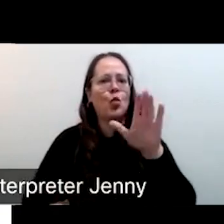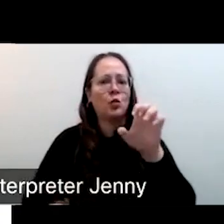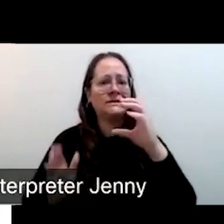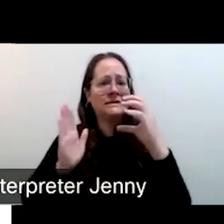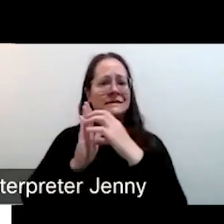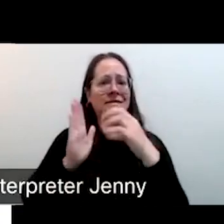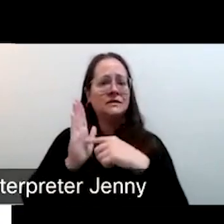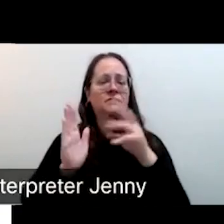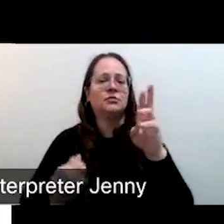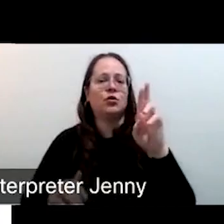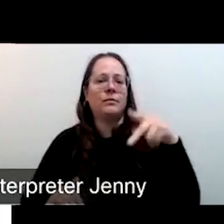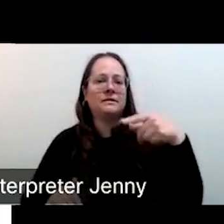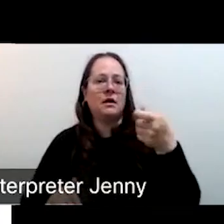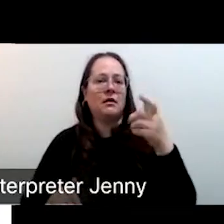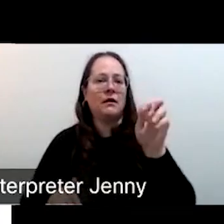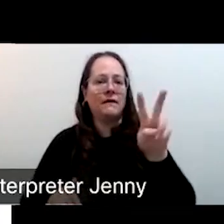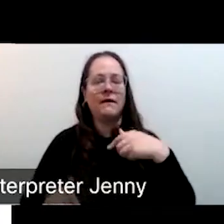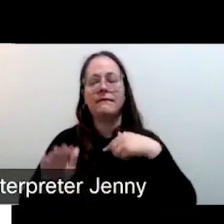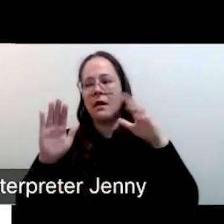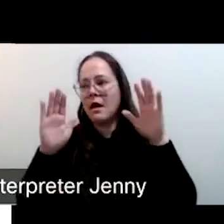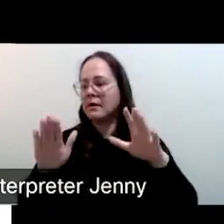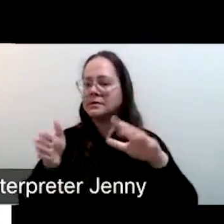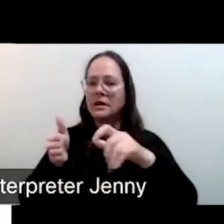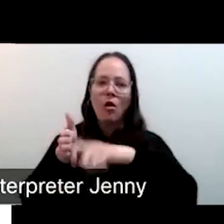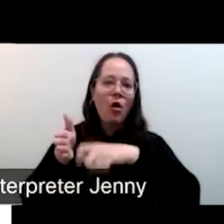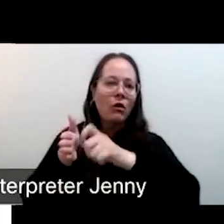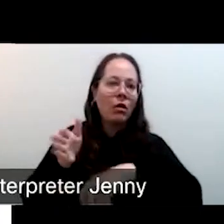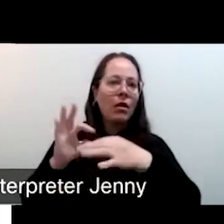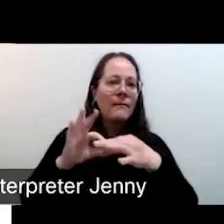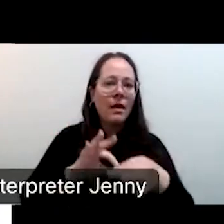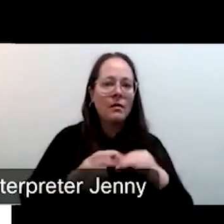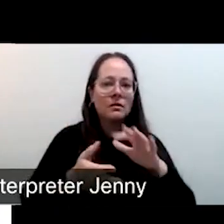We have some excellent articles on Schedule A and how to navigate it.